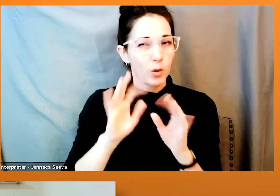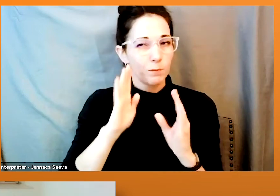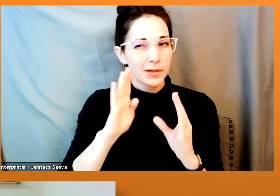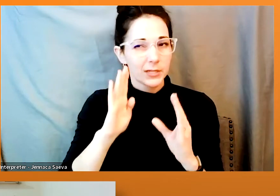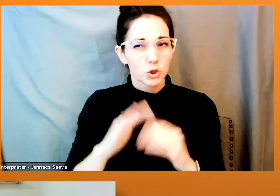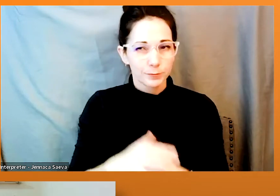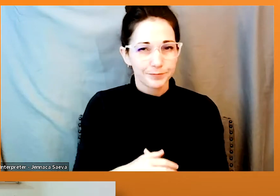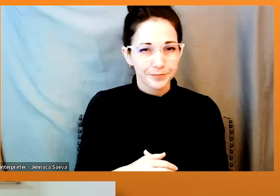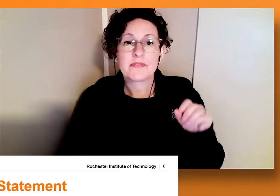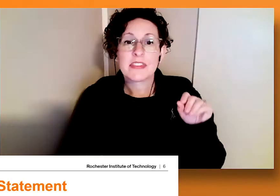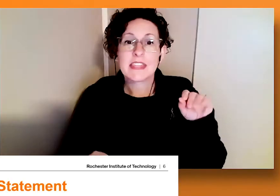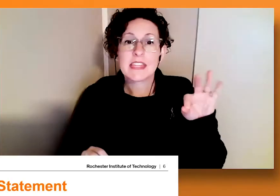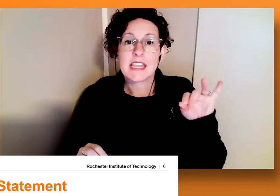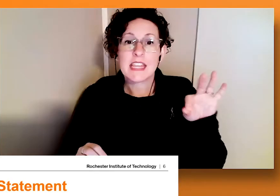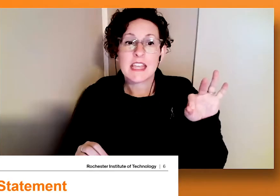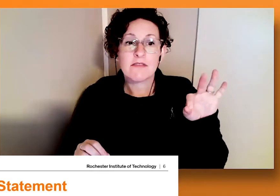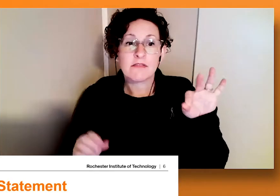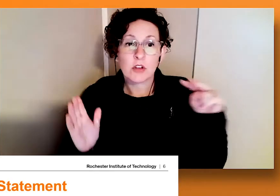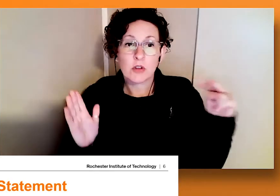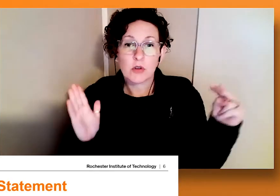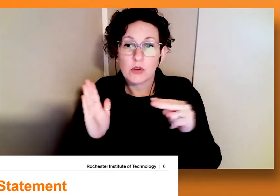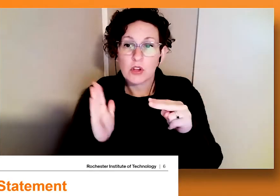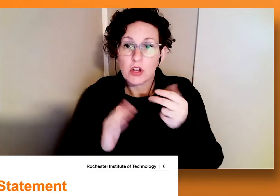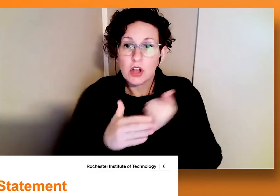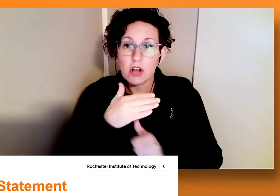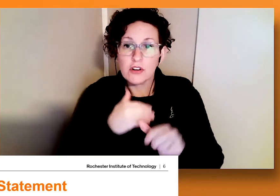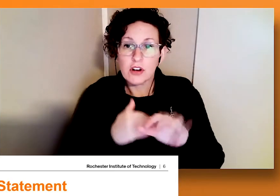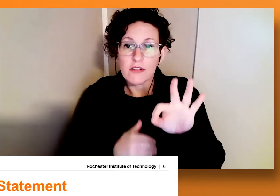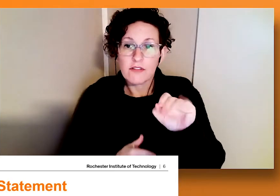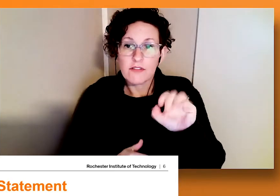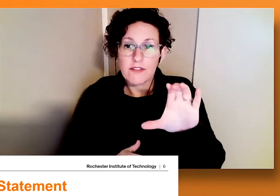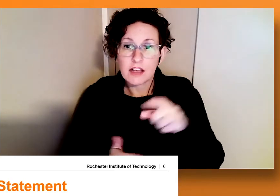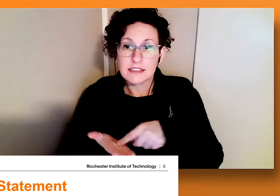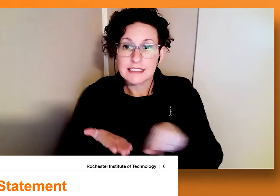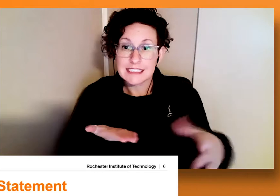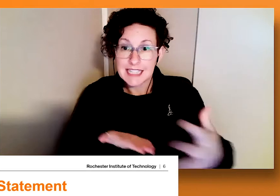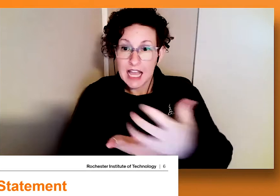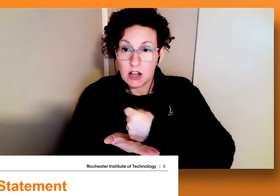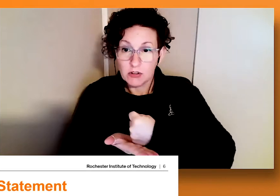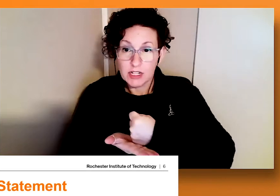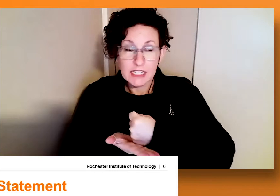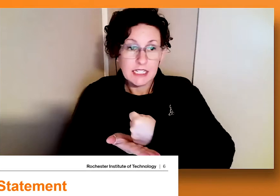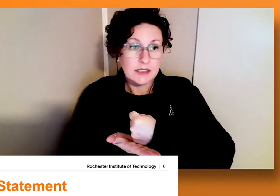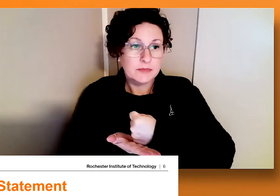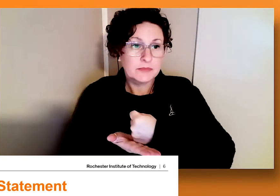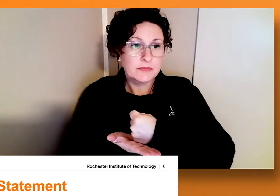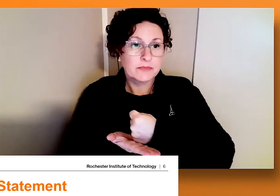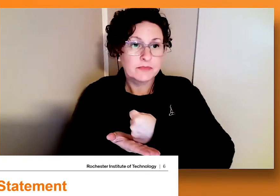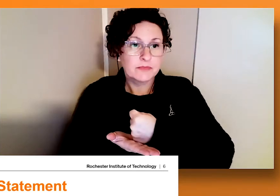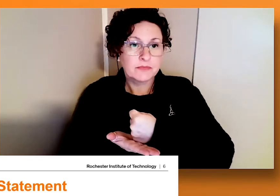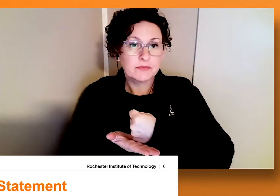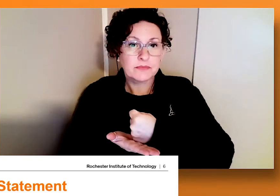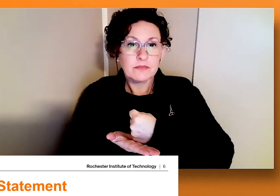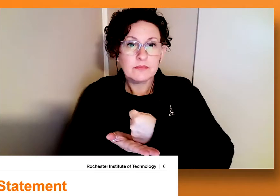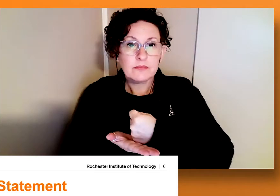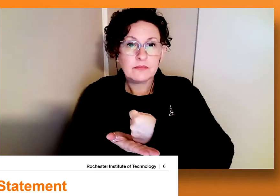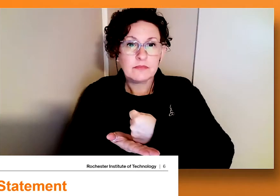If you look under, if you can see "faculty salaries,"